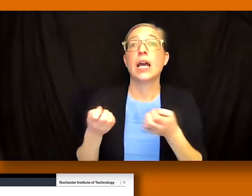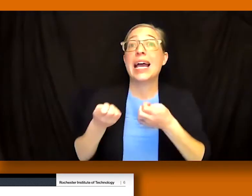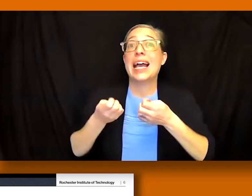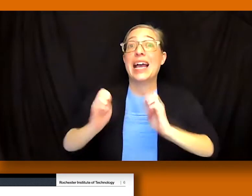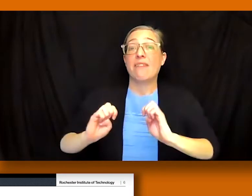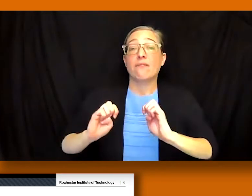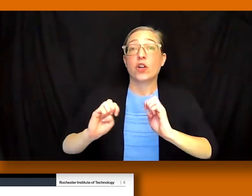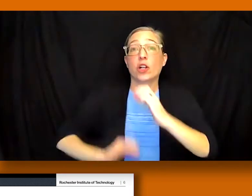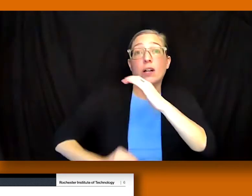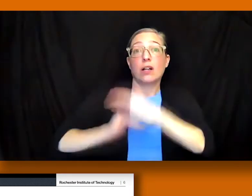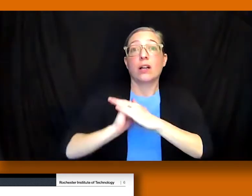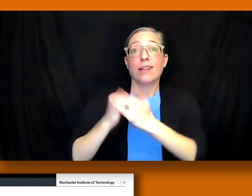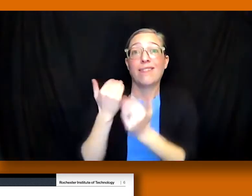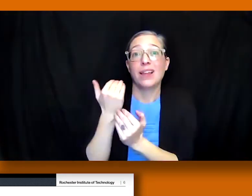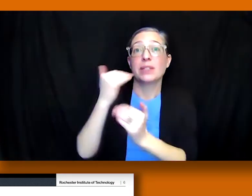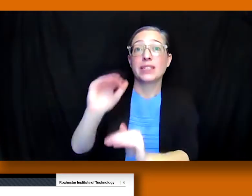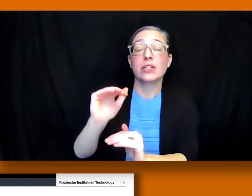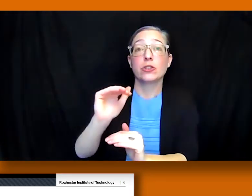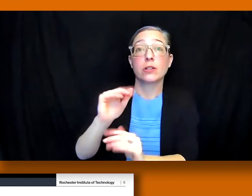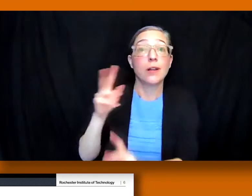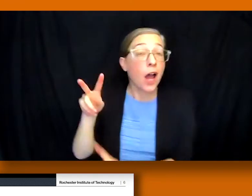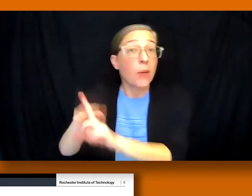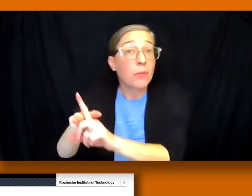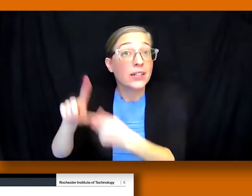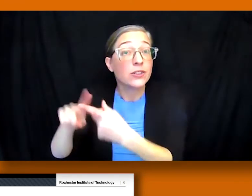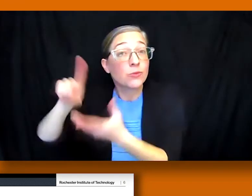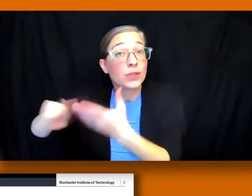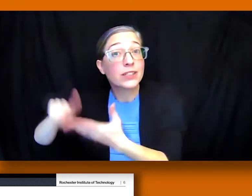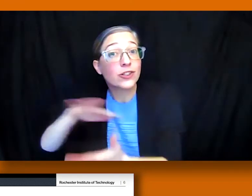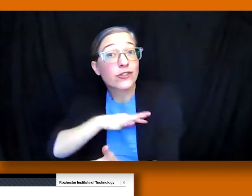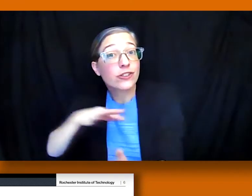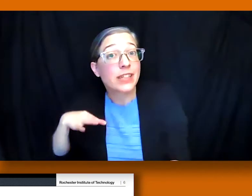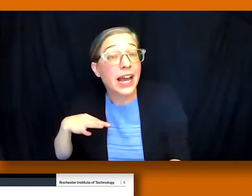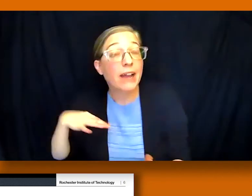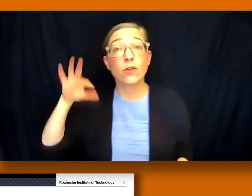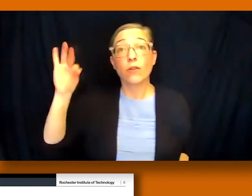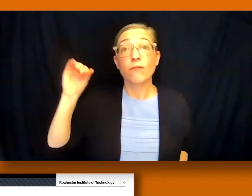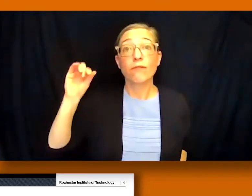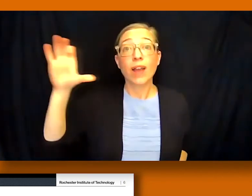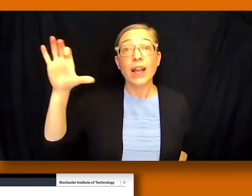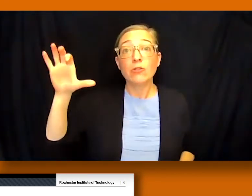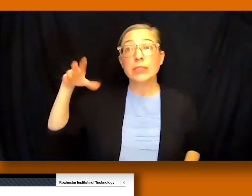or faculty that are 100% funded via external support.